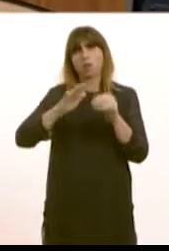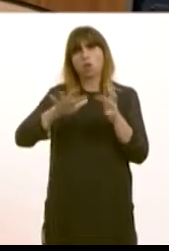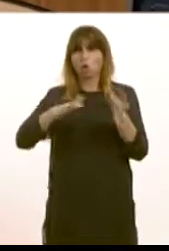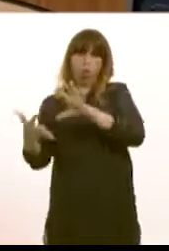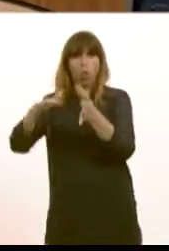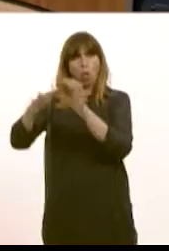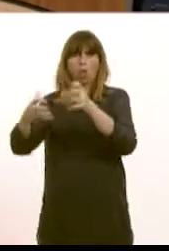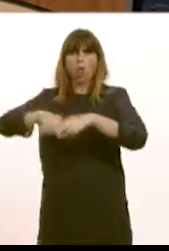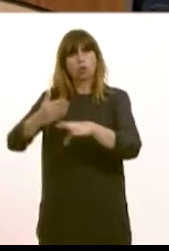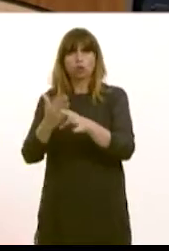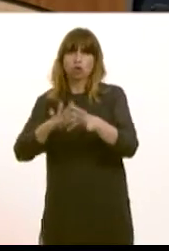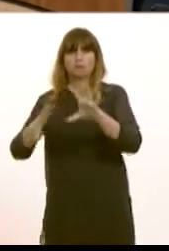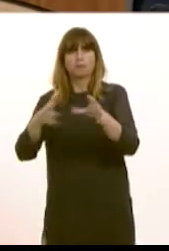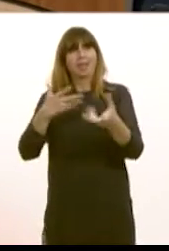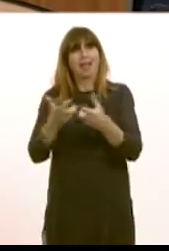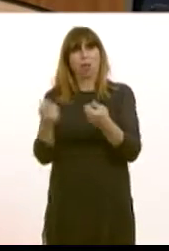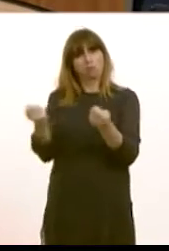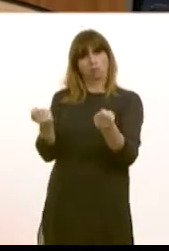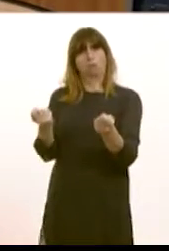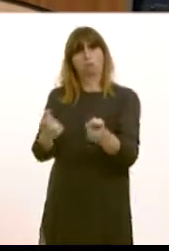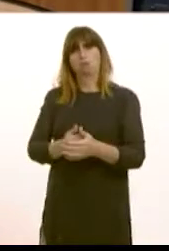Carwyn Jones: Well, more than anything else, what weíre doing is assisting Tata, looking